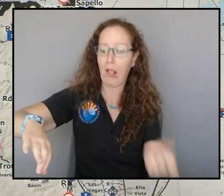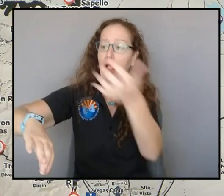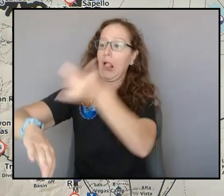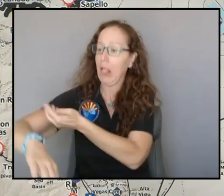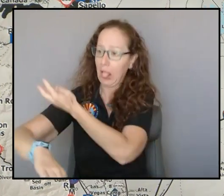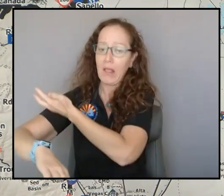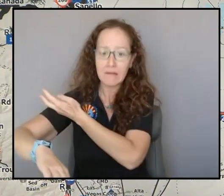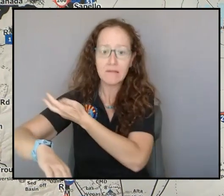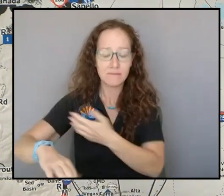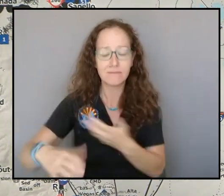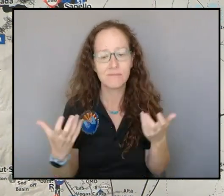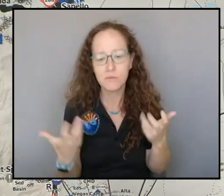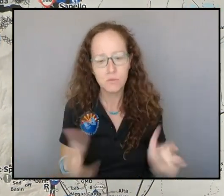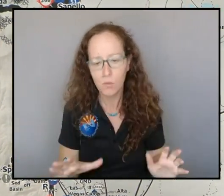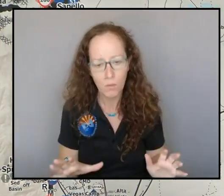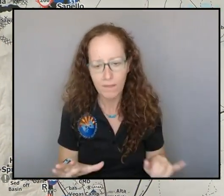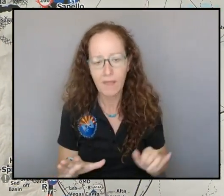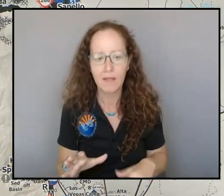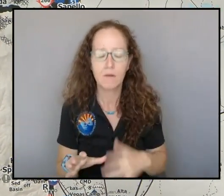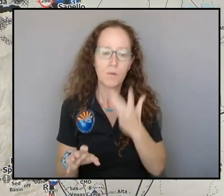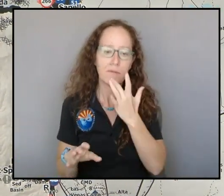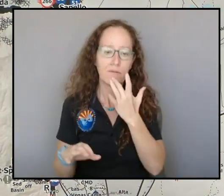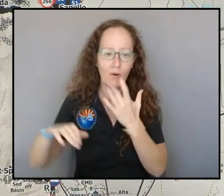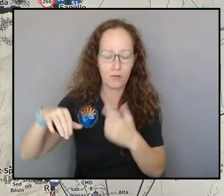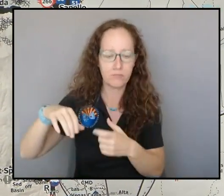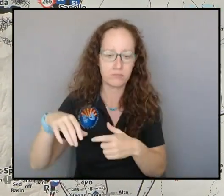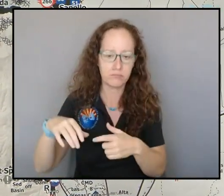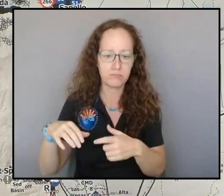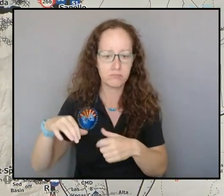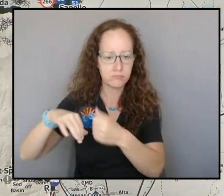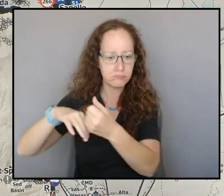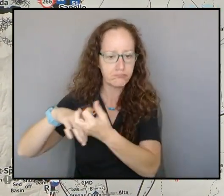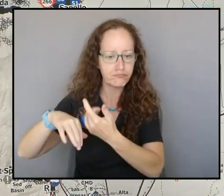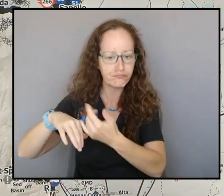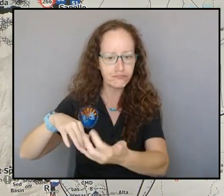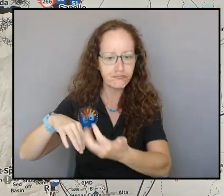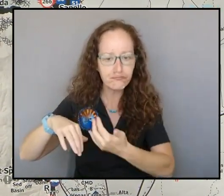bit of why we're doing what we're doing. And we've talked about just kind of staying up with that fire as it's moving